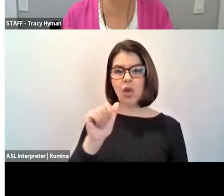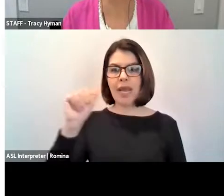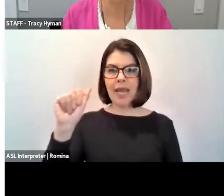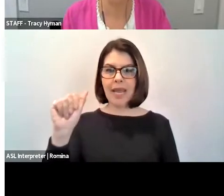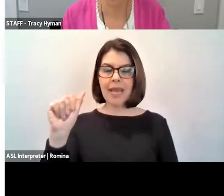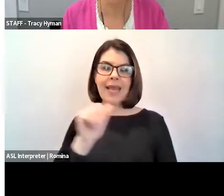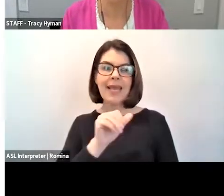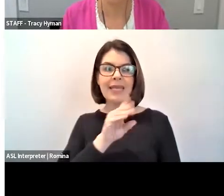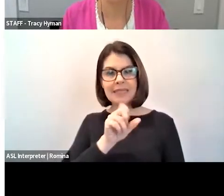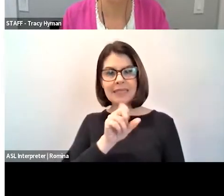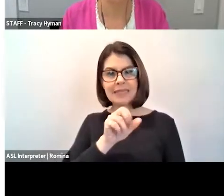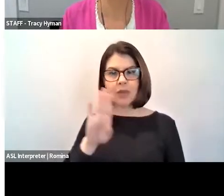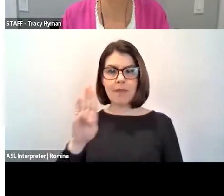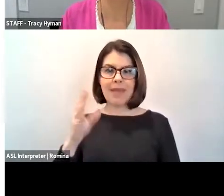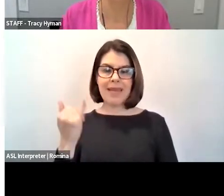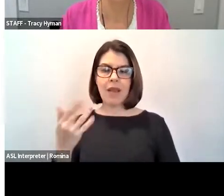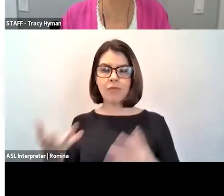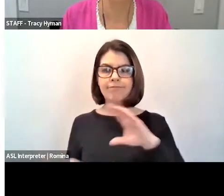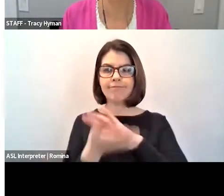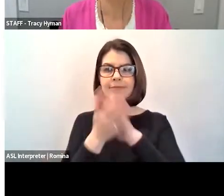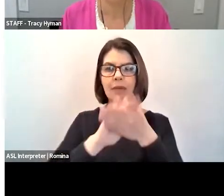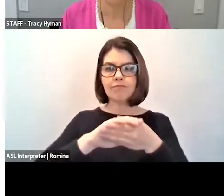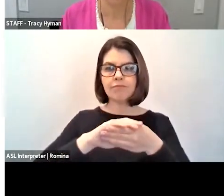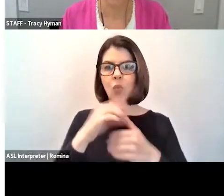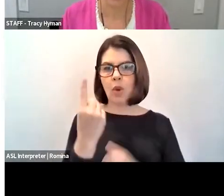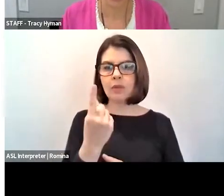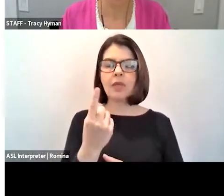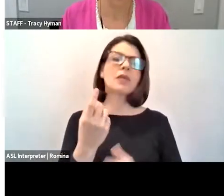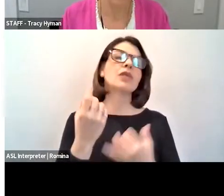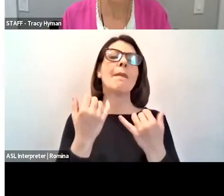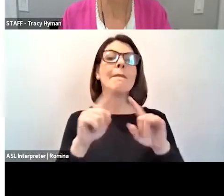We've now combined them, but the requirements are the same.